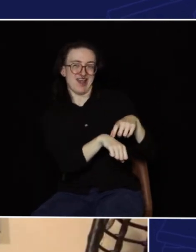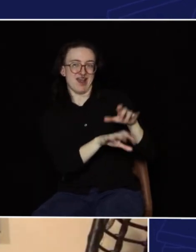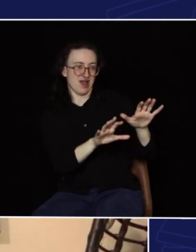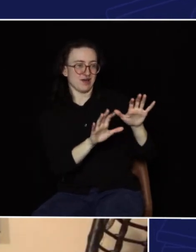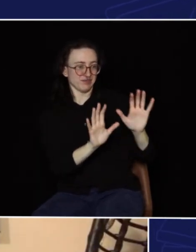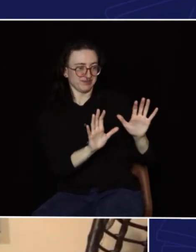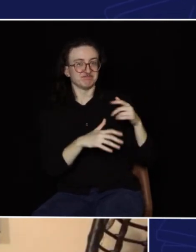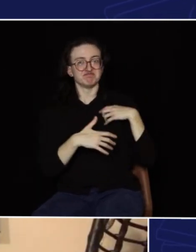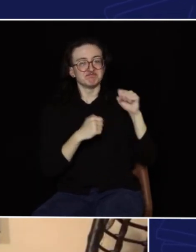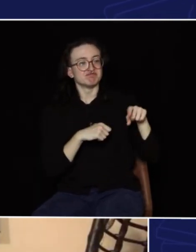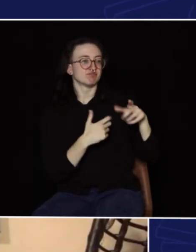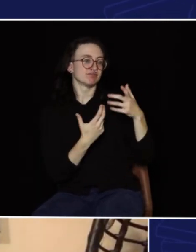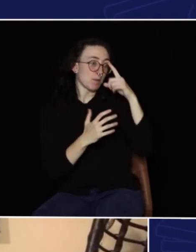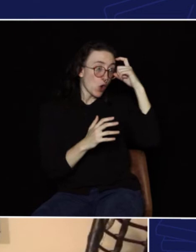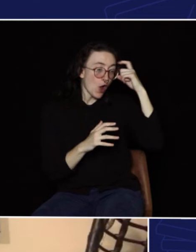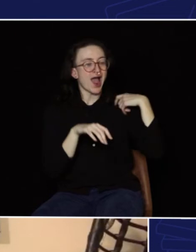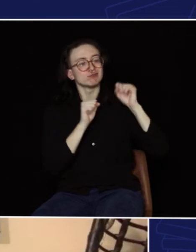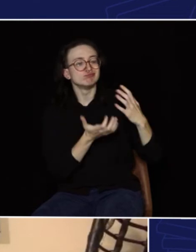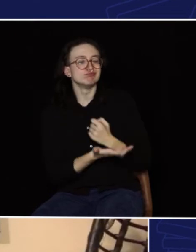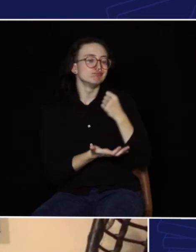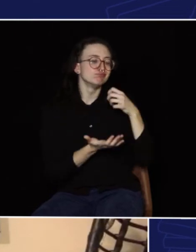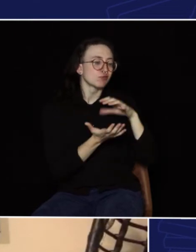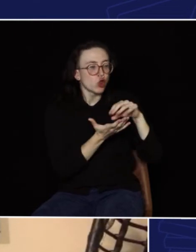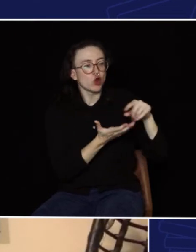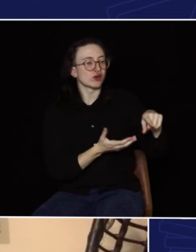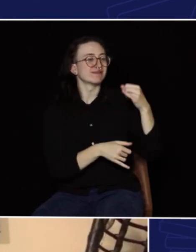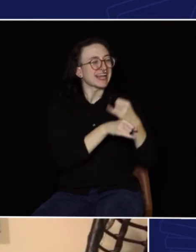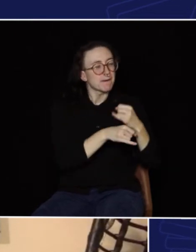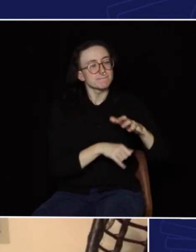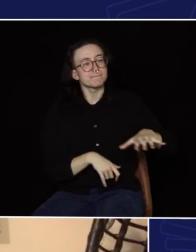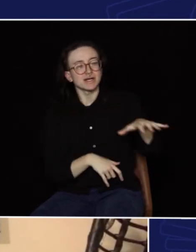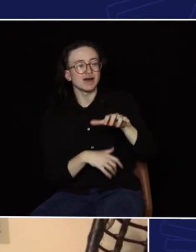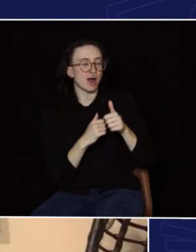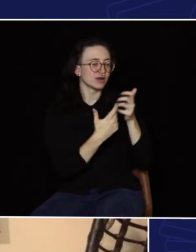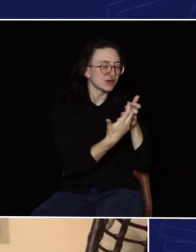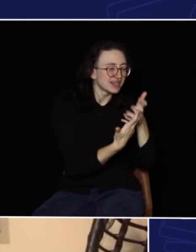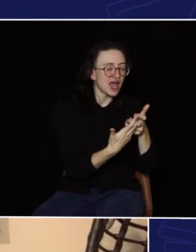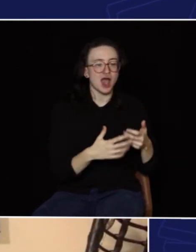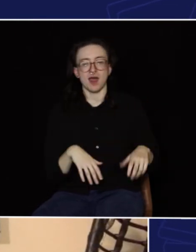So, during that summertime, I learned how to adapt to campus.